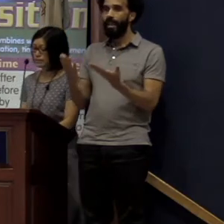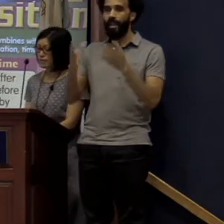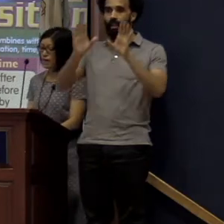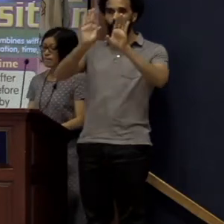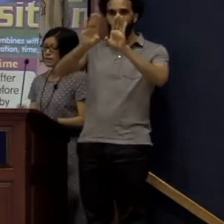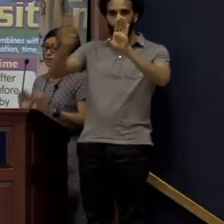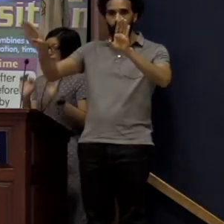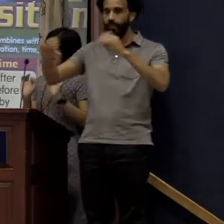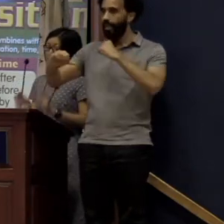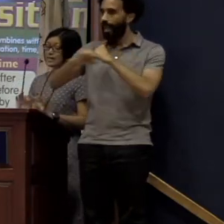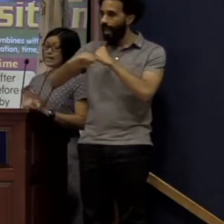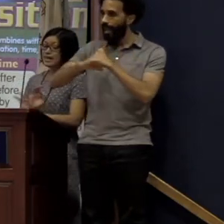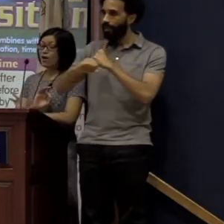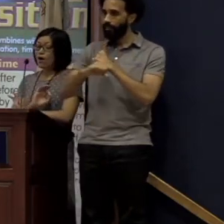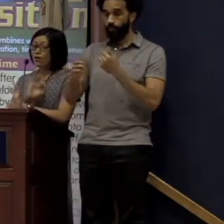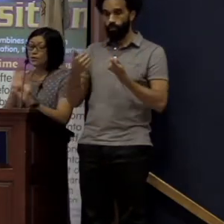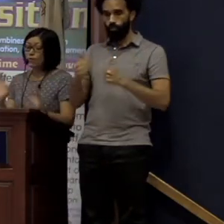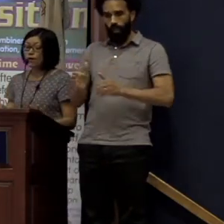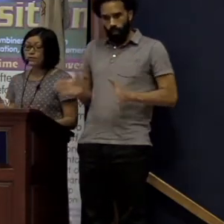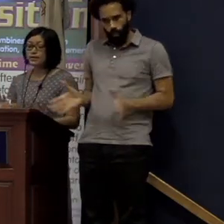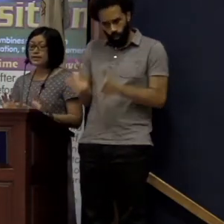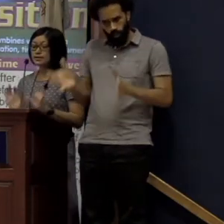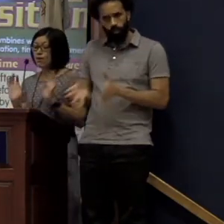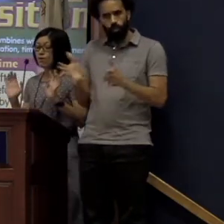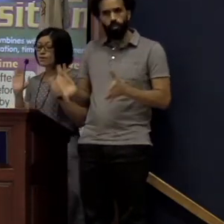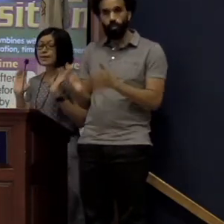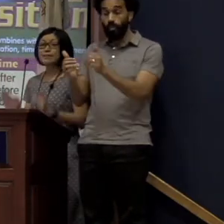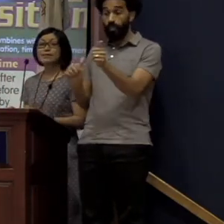But you can see that on the walls. It is all vocabulary